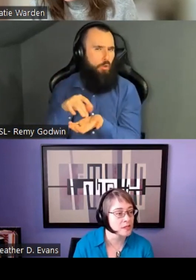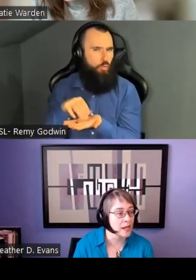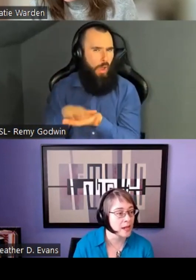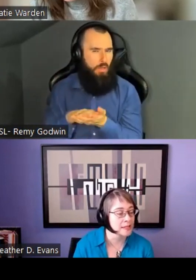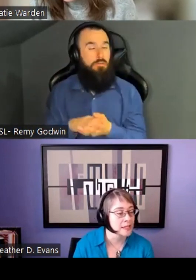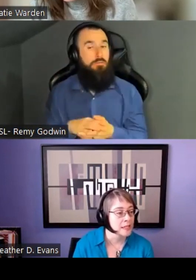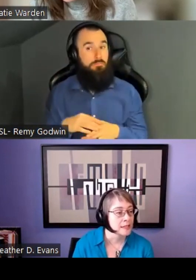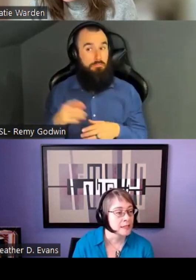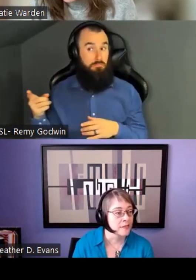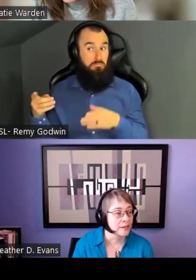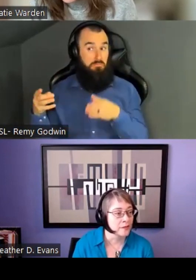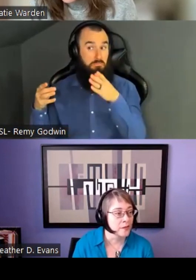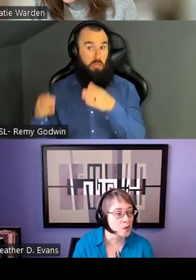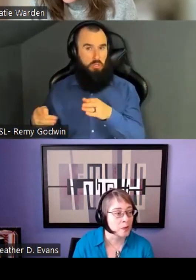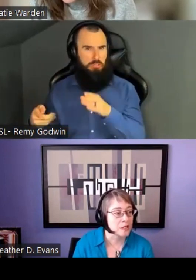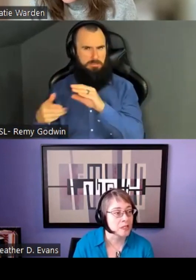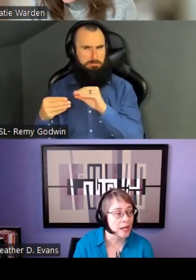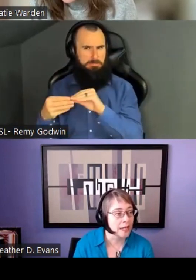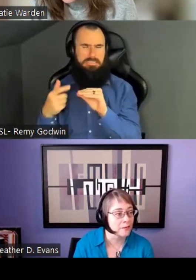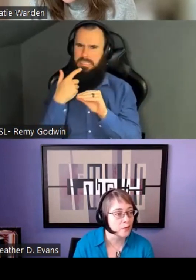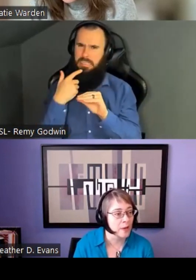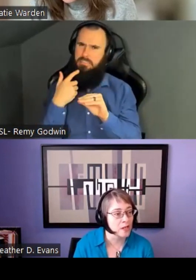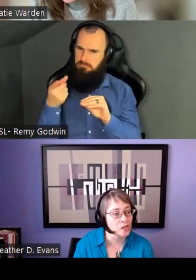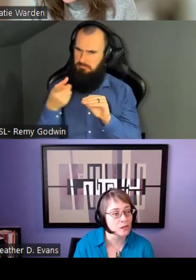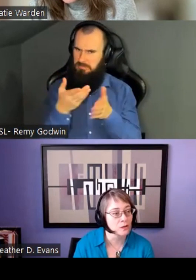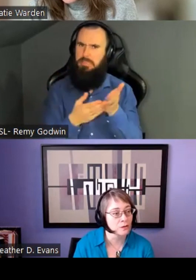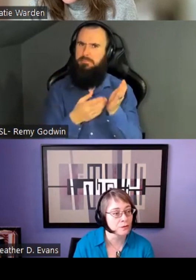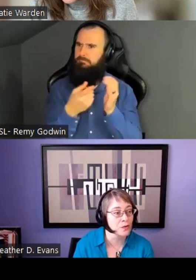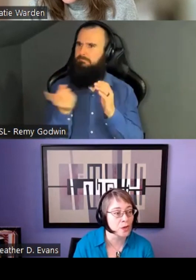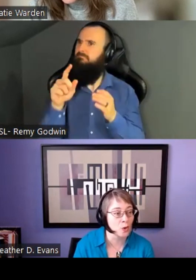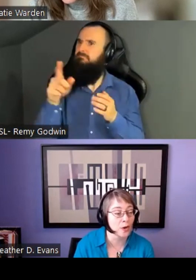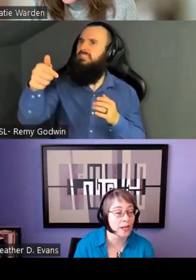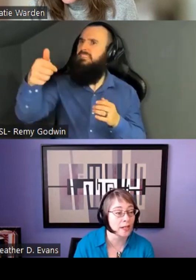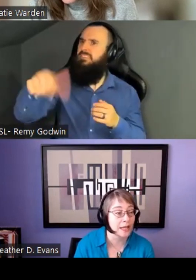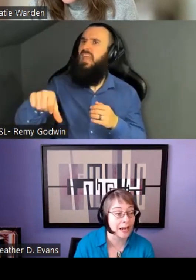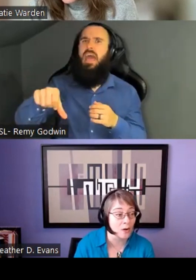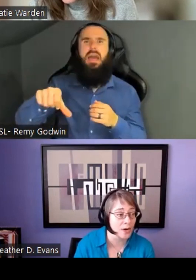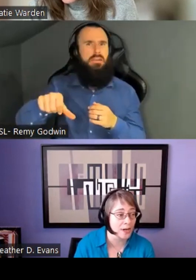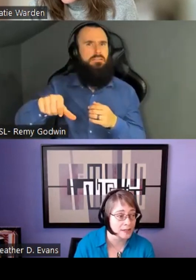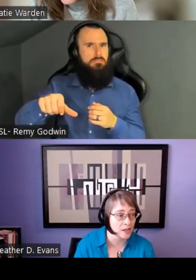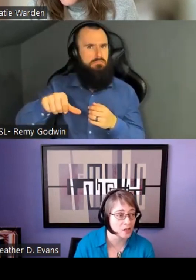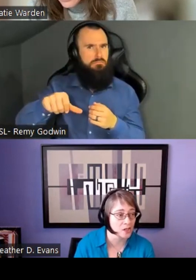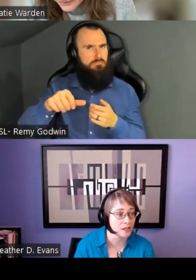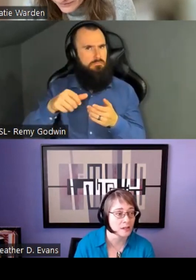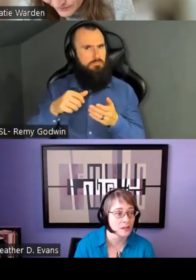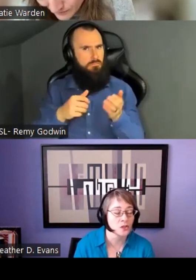that they've had folks been denied information through their coordinated care organization